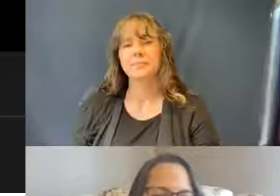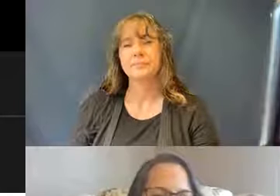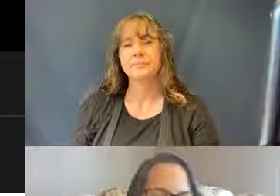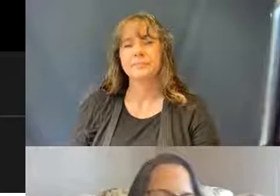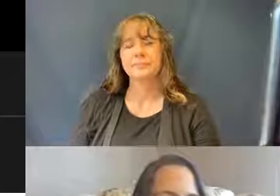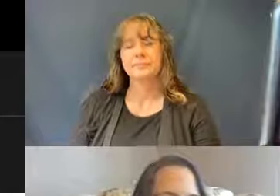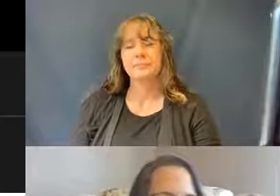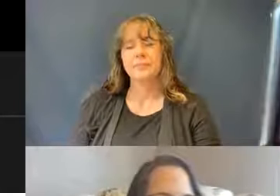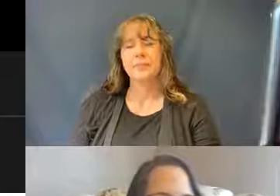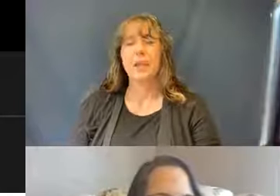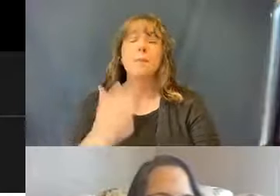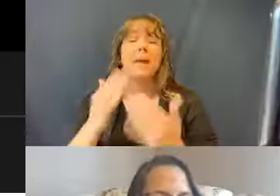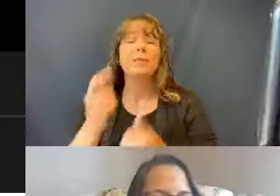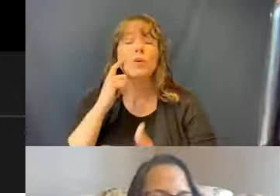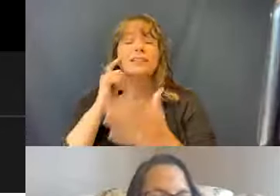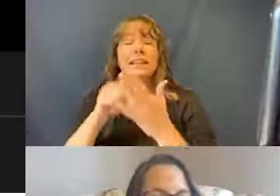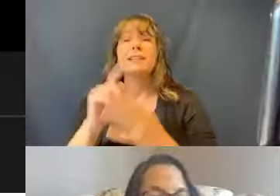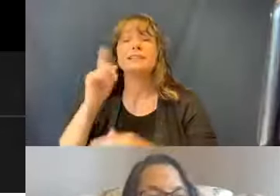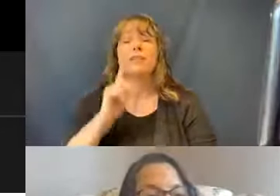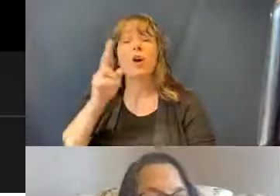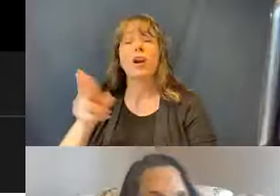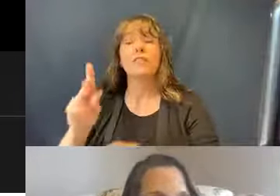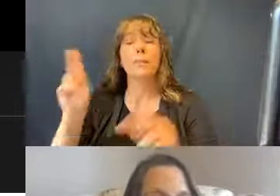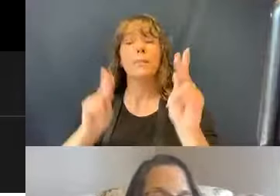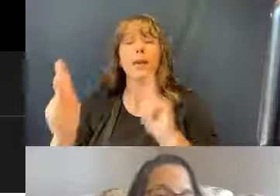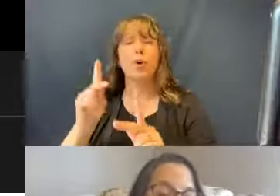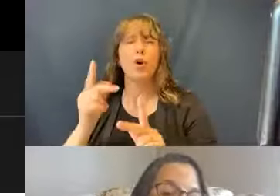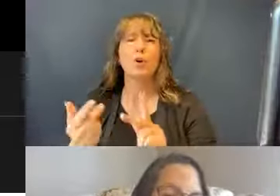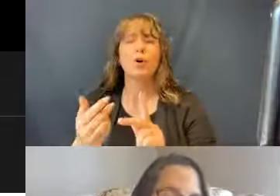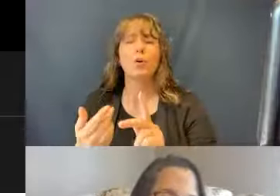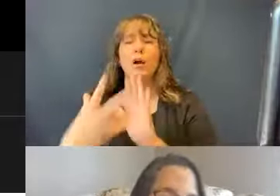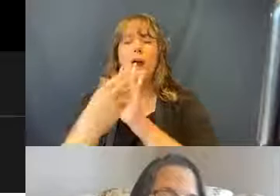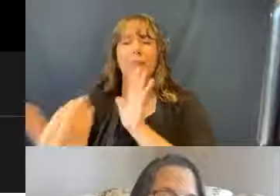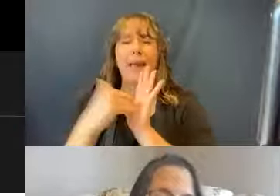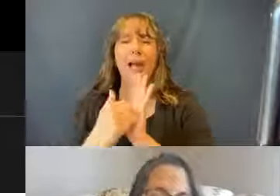You may see those that are deaf and hard of hearing repeat back or rephrasing information.